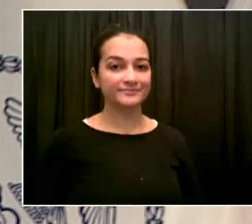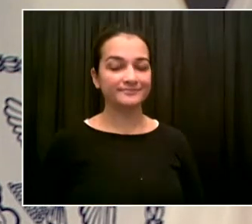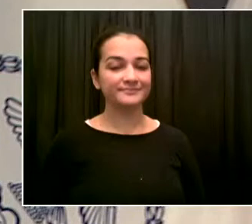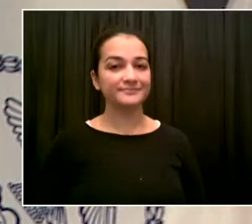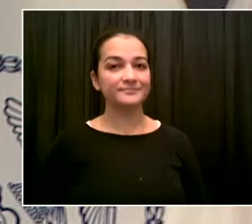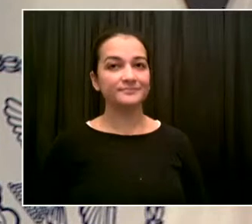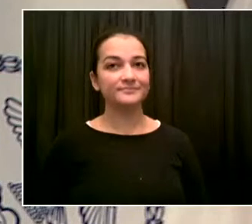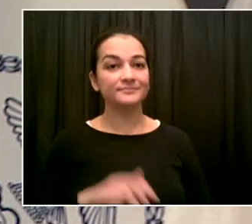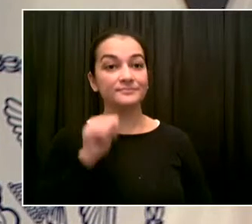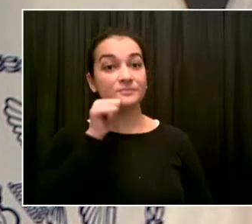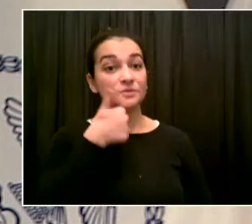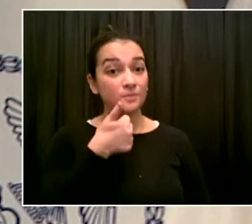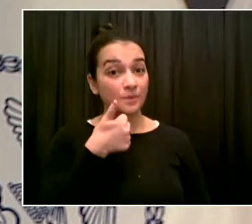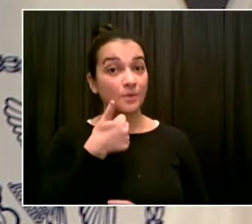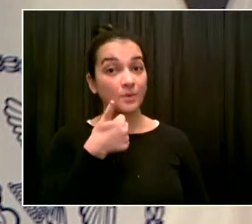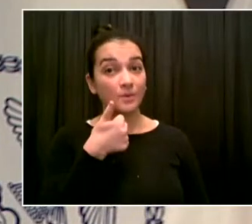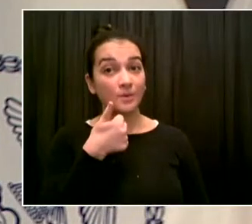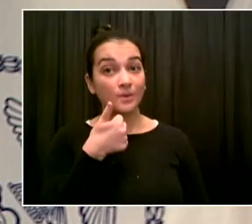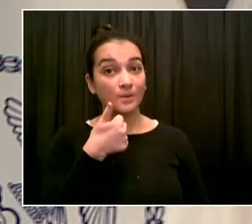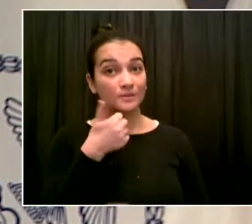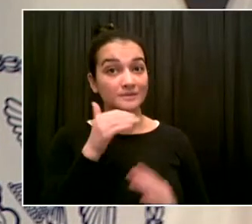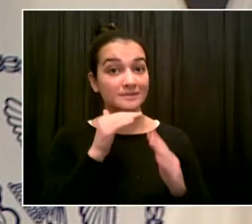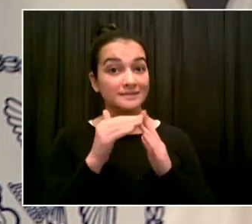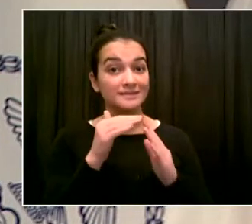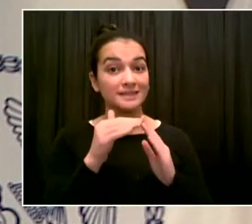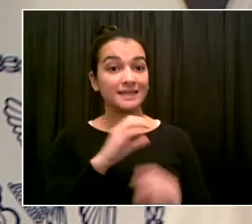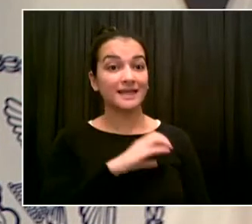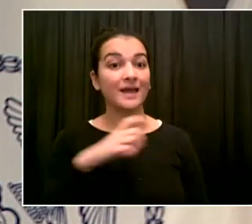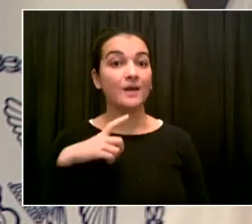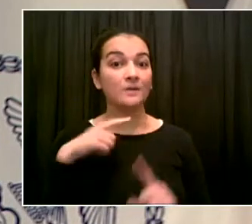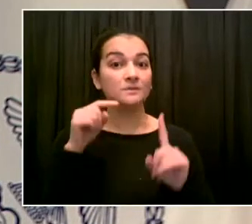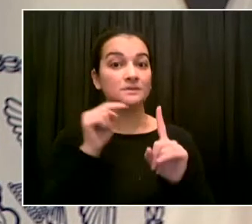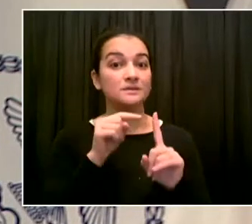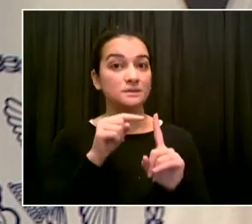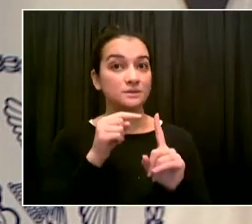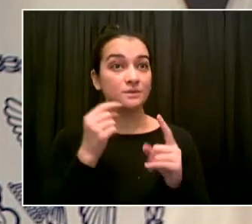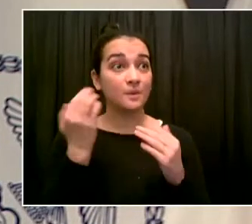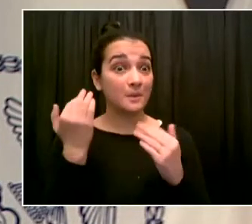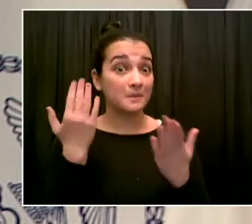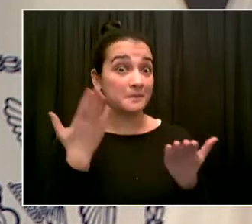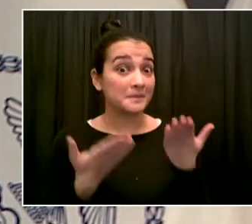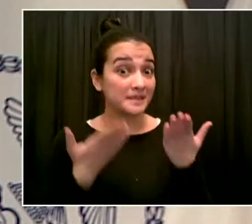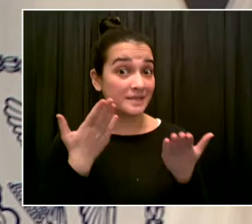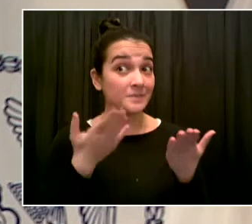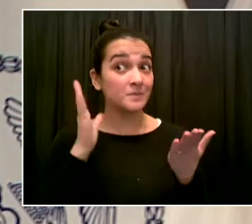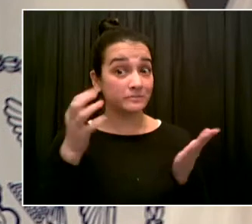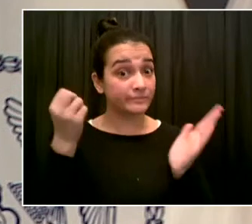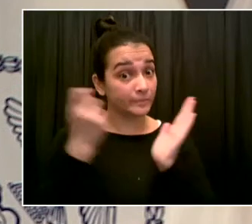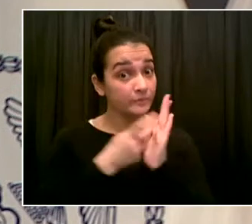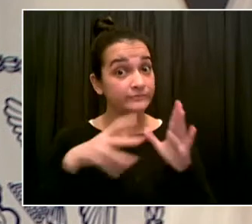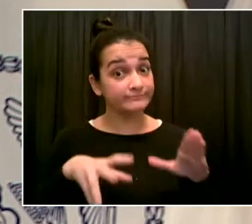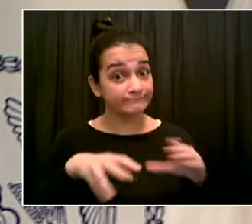ANDREA FROM CVS. TOMORROW THE CITY COUNCIL IS